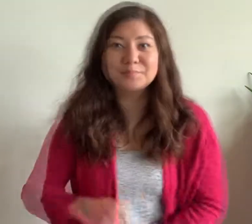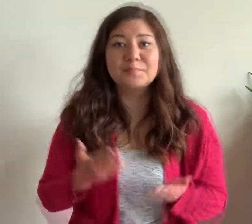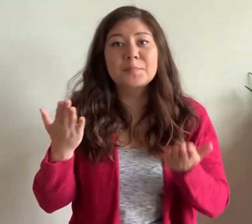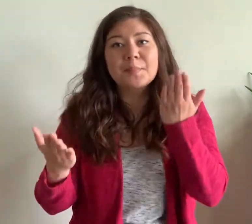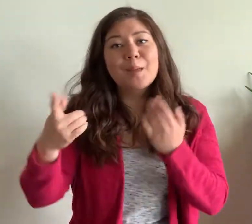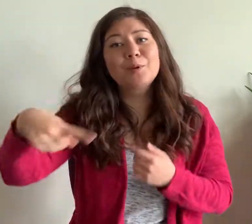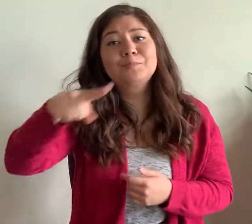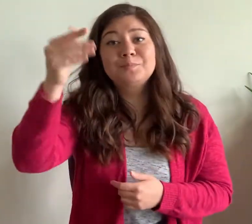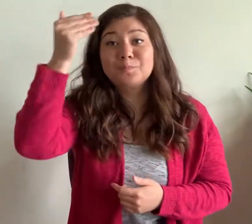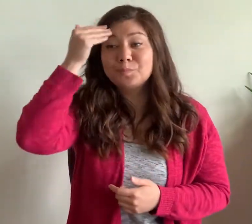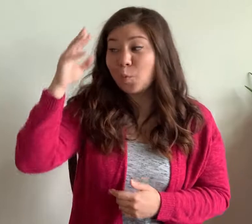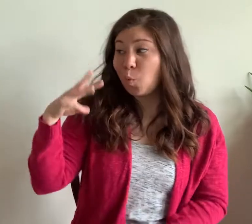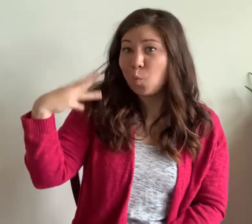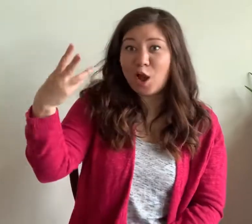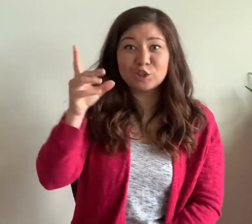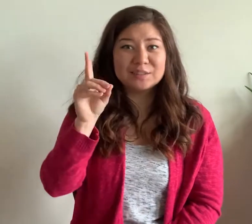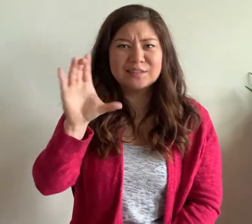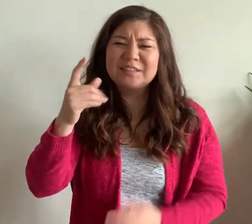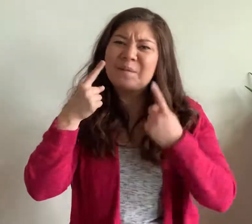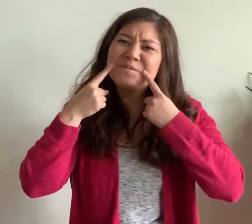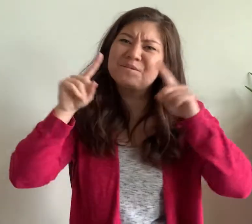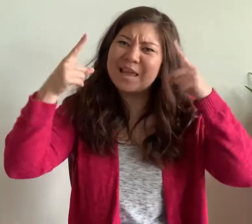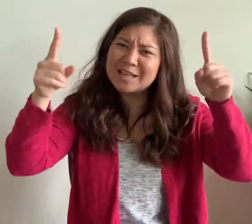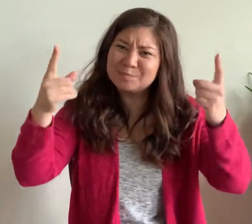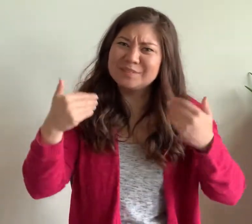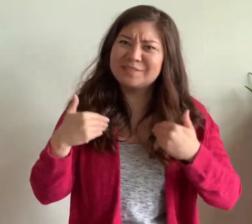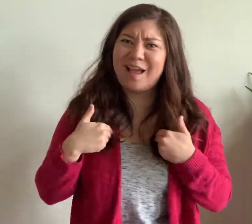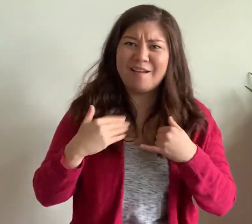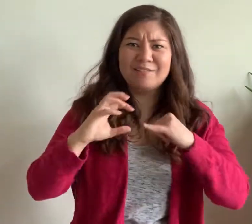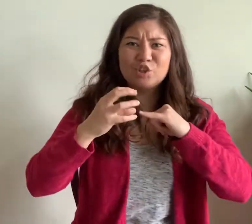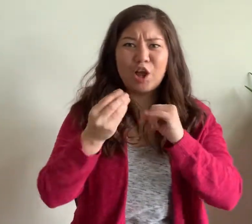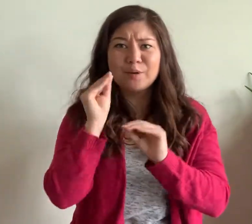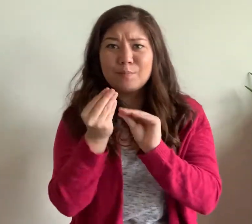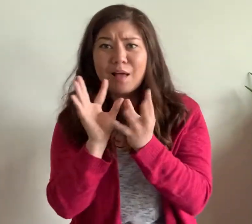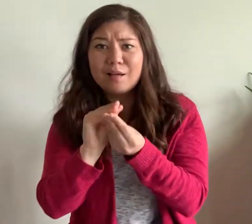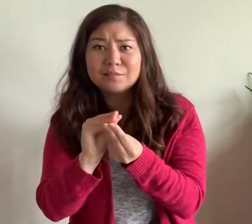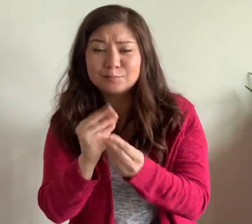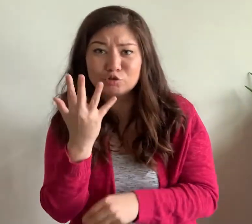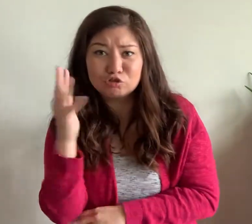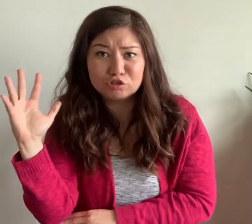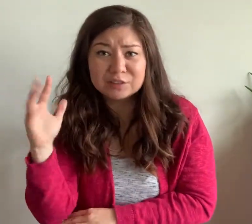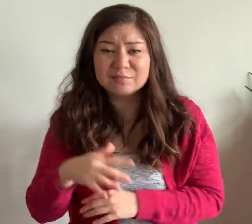Maybe you’ve heard about the famous cherry trees in Washington, DC.